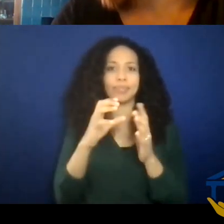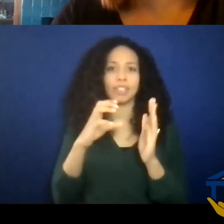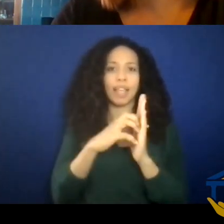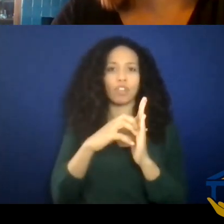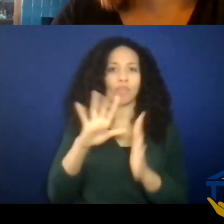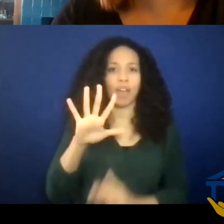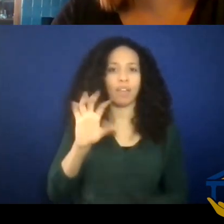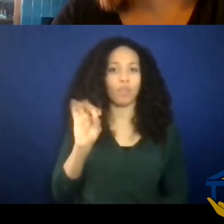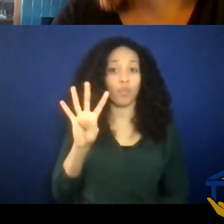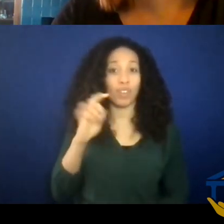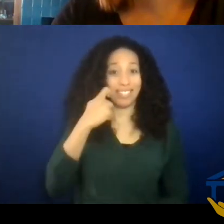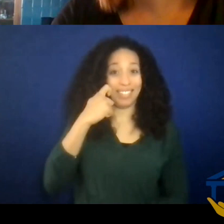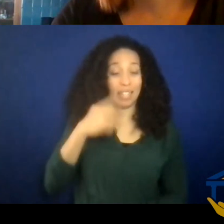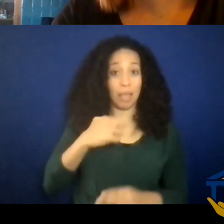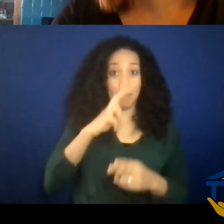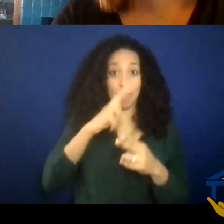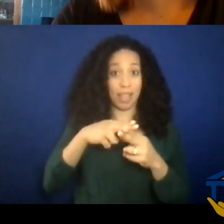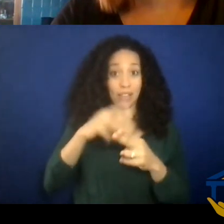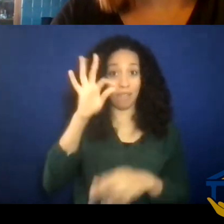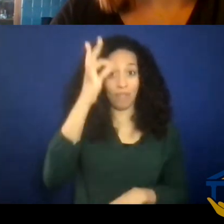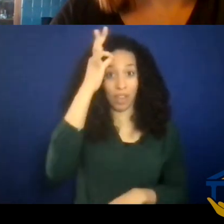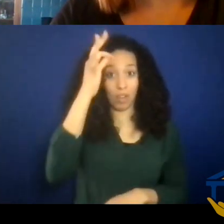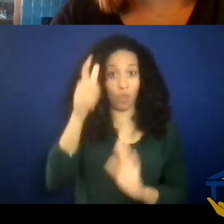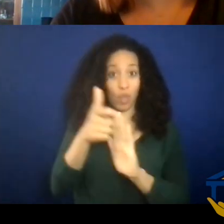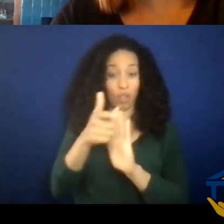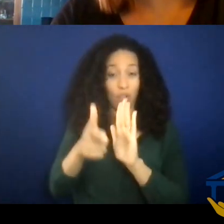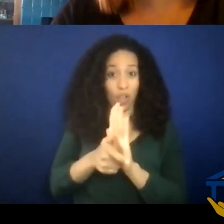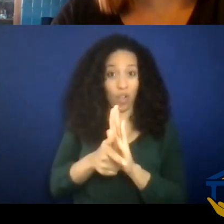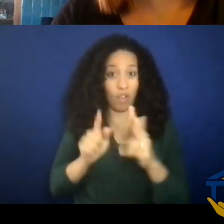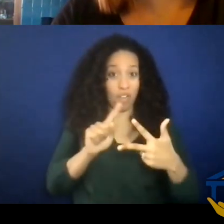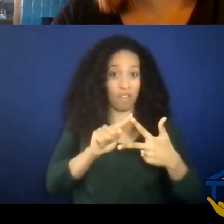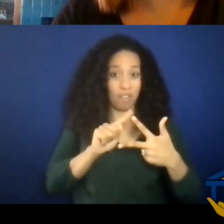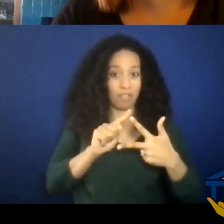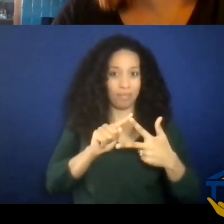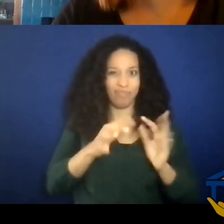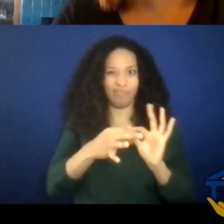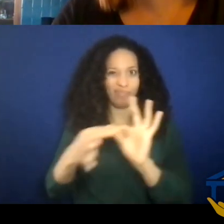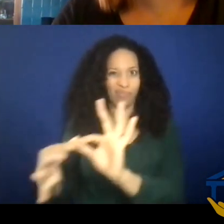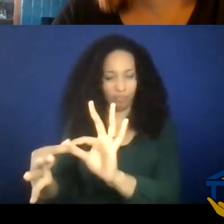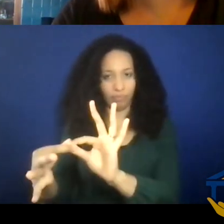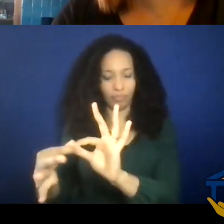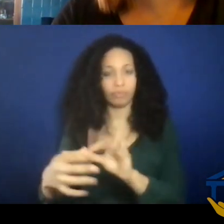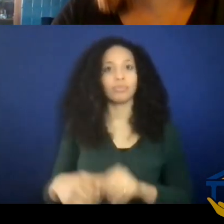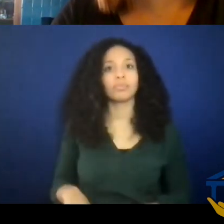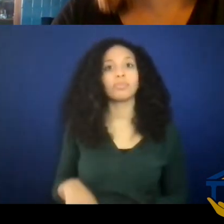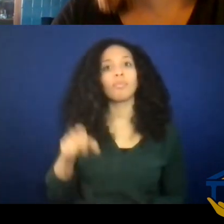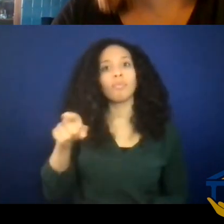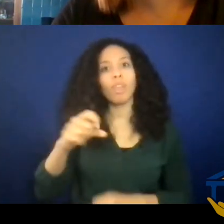I mentioned from the last screen that protects students with disabilities, um, it prohibits